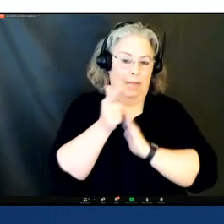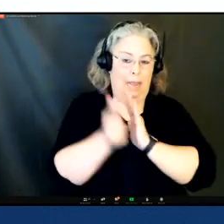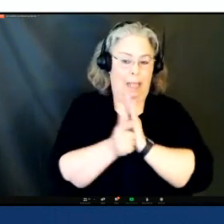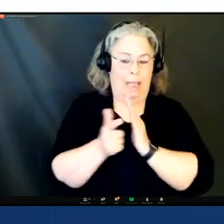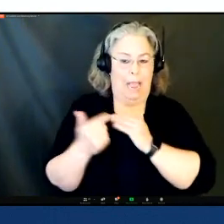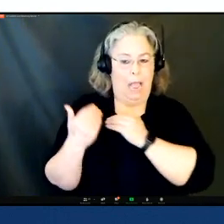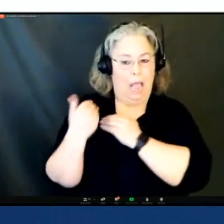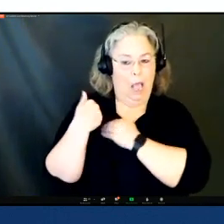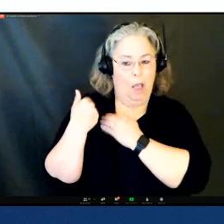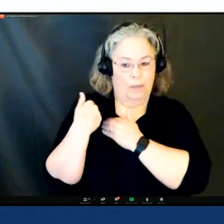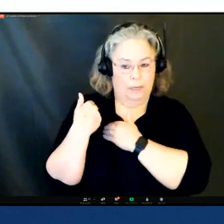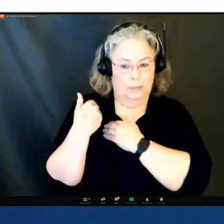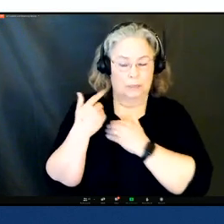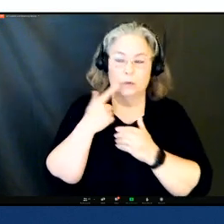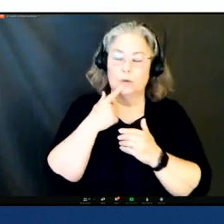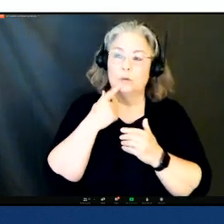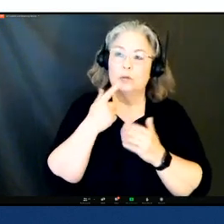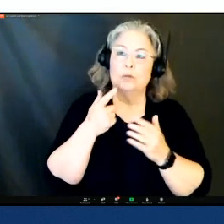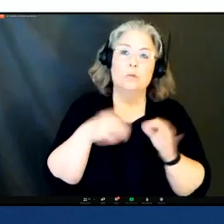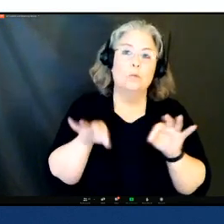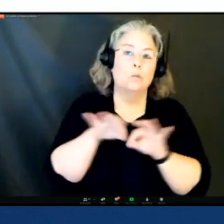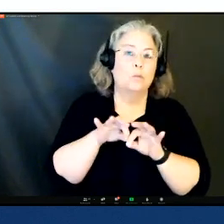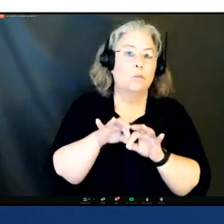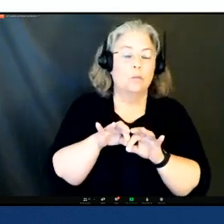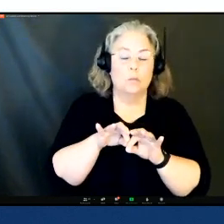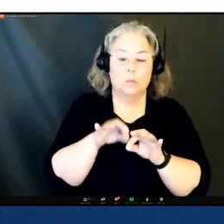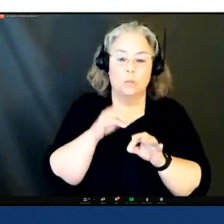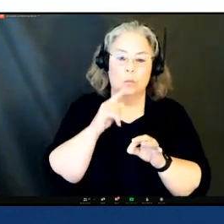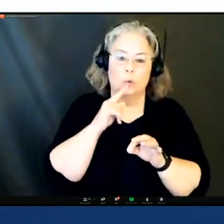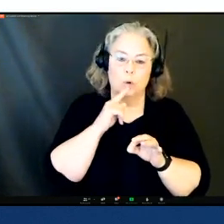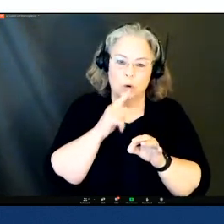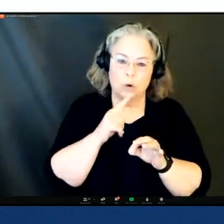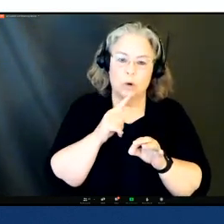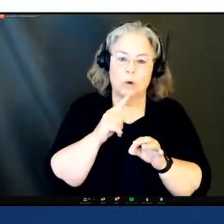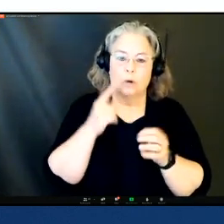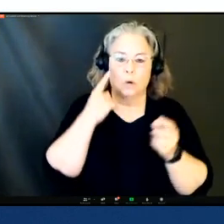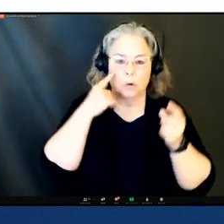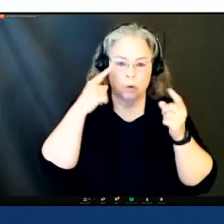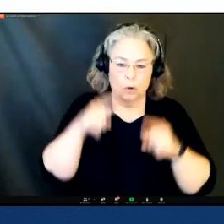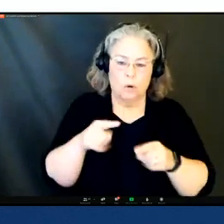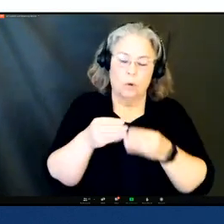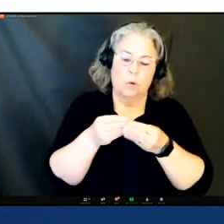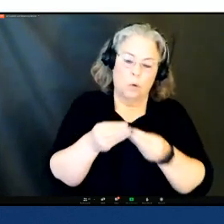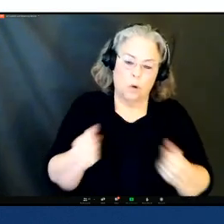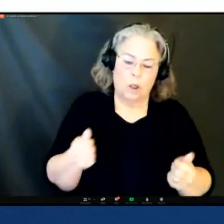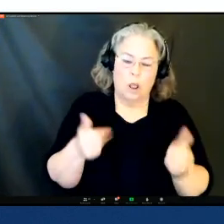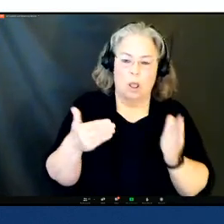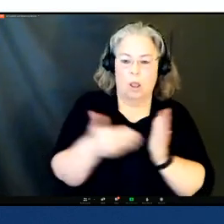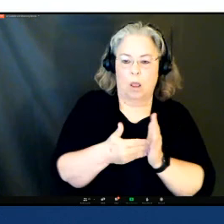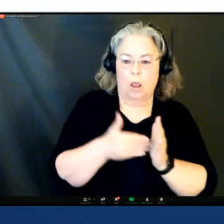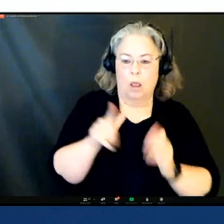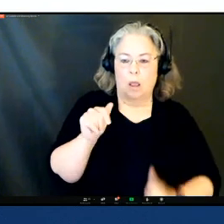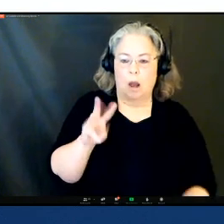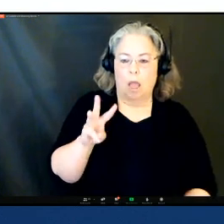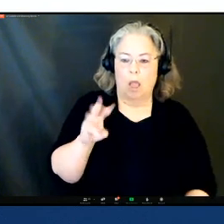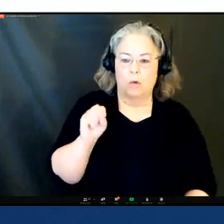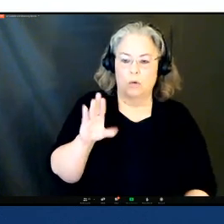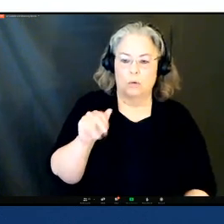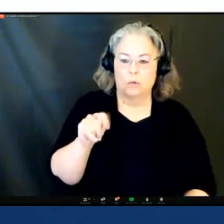but one of the most significant of these is the mayor's consent decree, which is an agreement to resolve a lawsuit concerning the conditions of confinement in county jails.